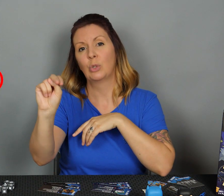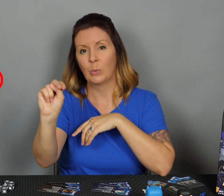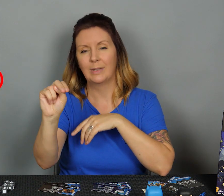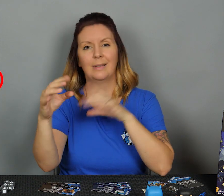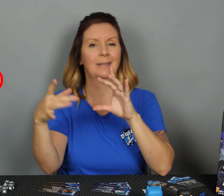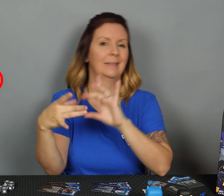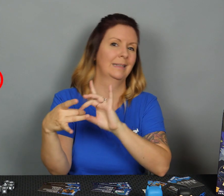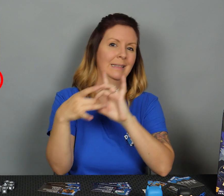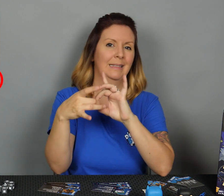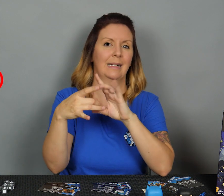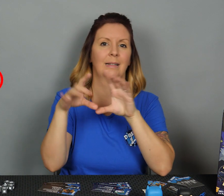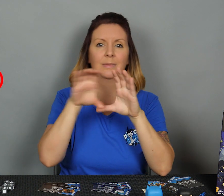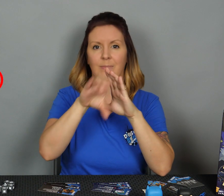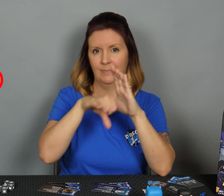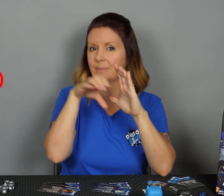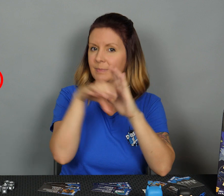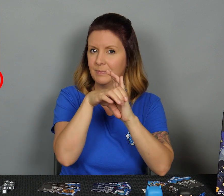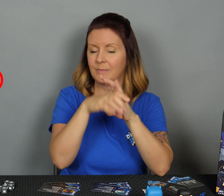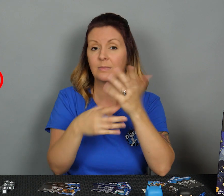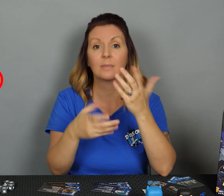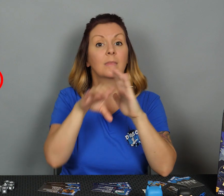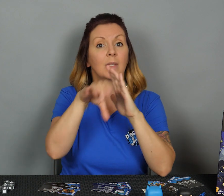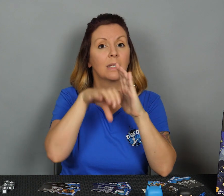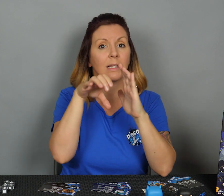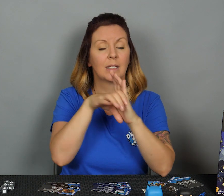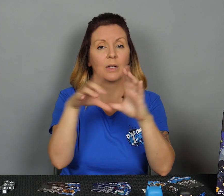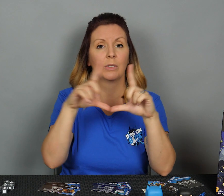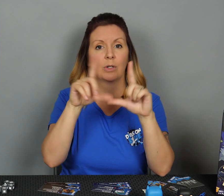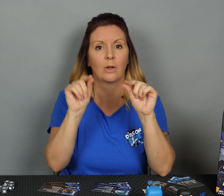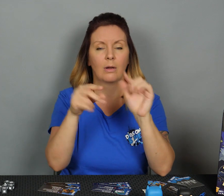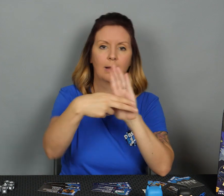There are dots on the card depicting which ability tokens the character uses.